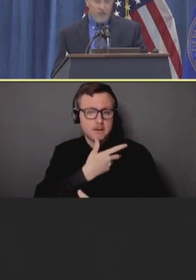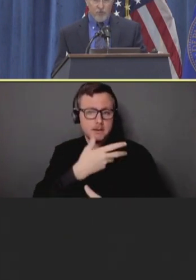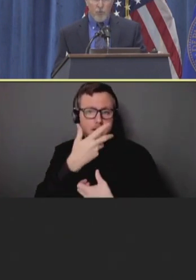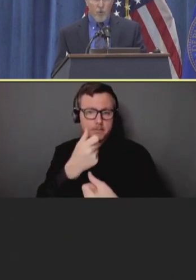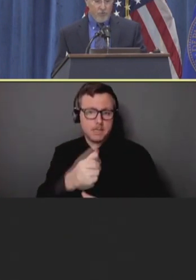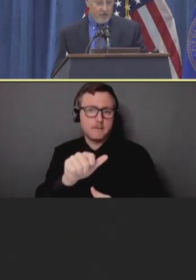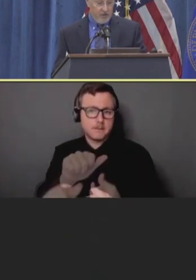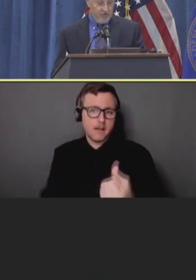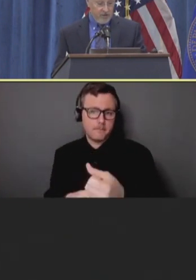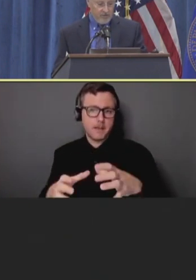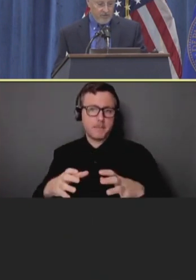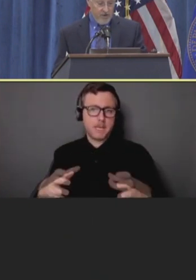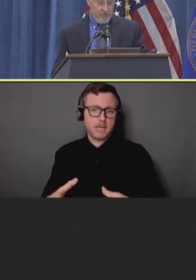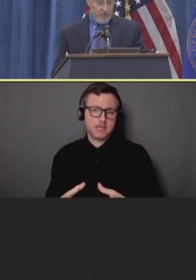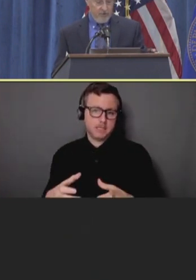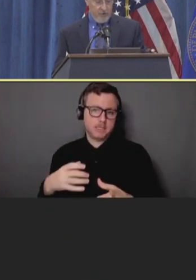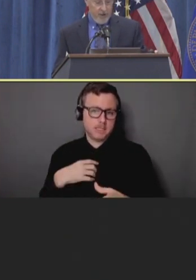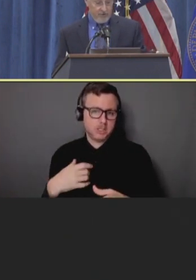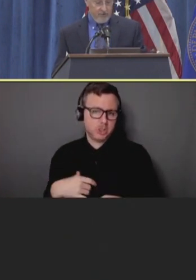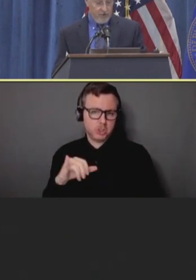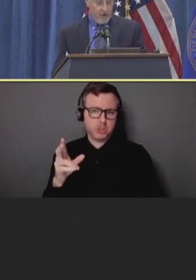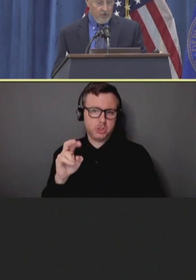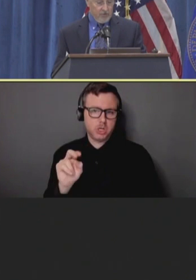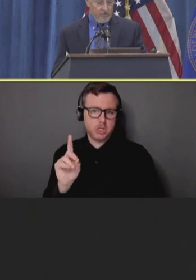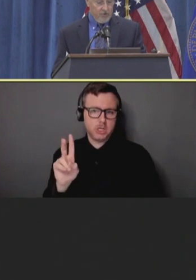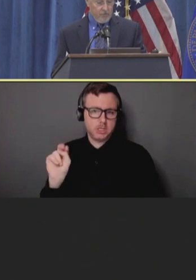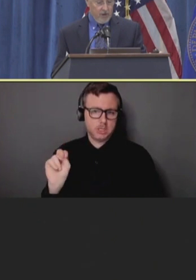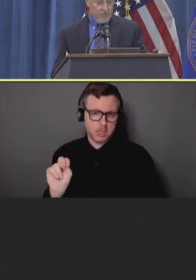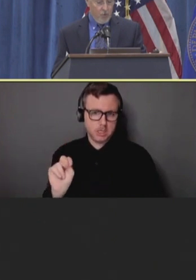This report was an extensive effort over the past two years and should be an important